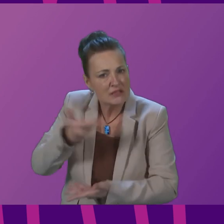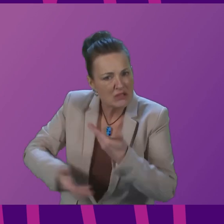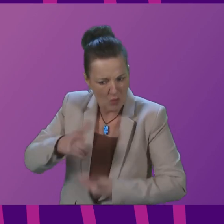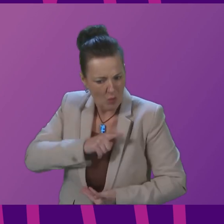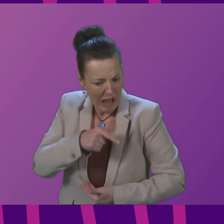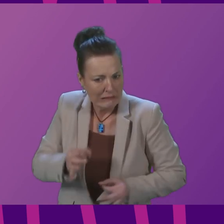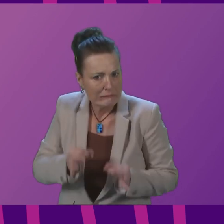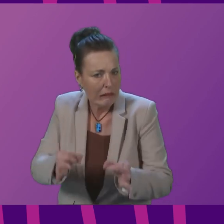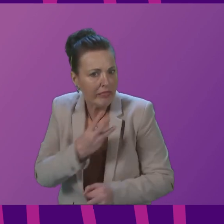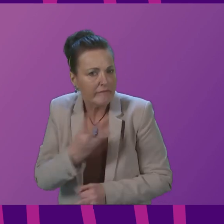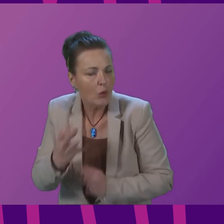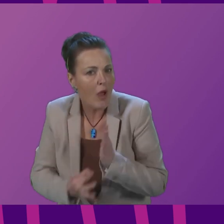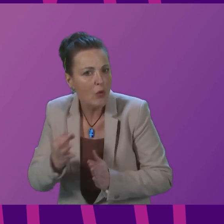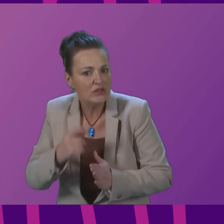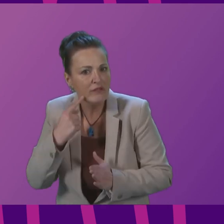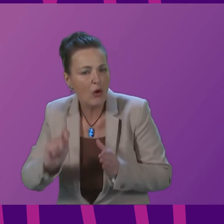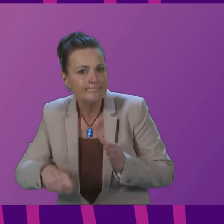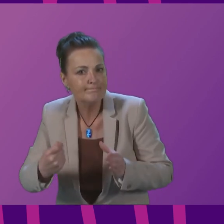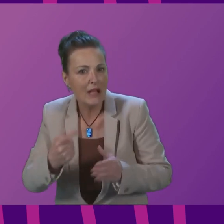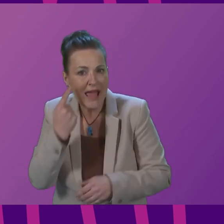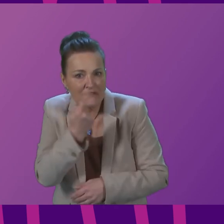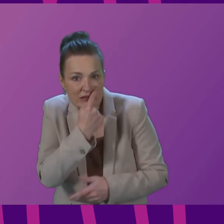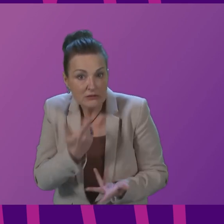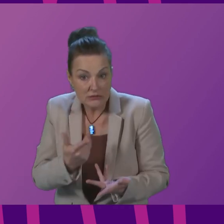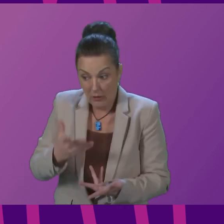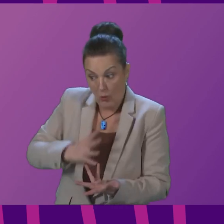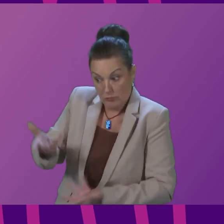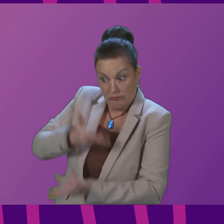that he is able to give for the situation that has been narrated in the chamber, and